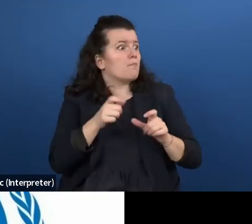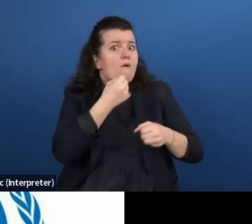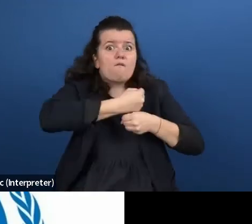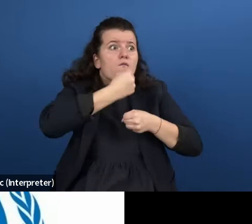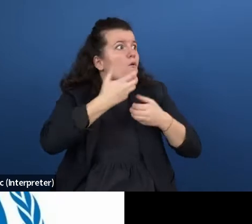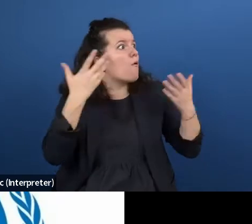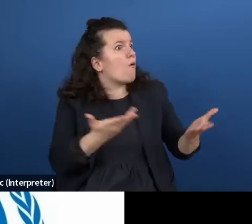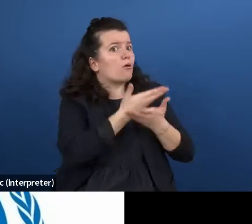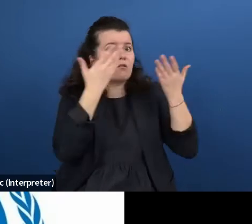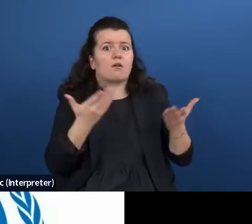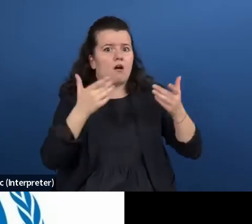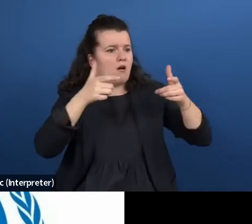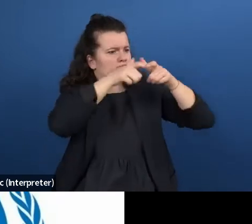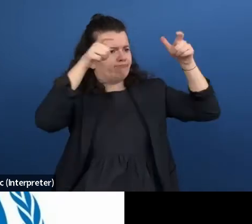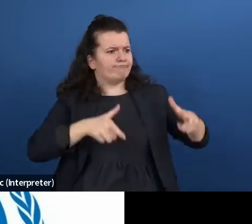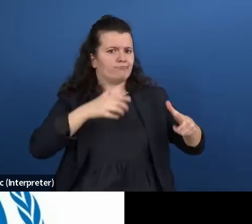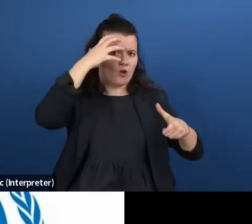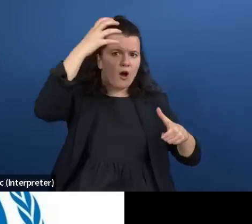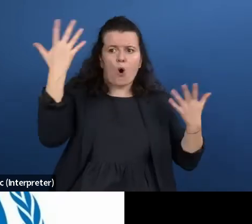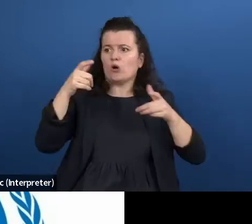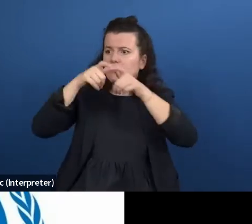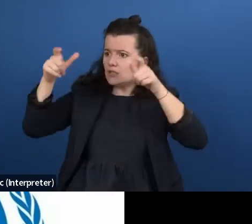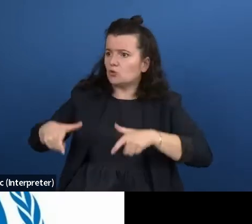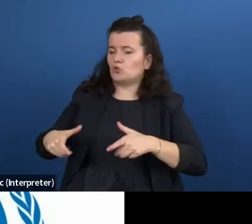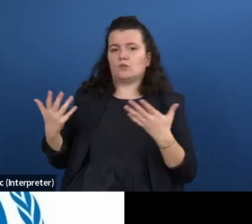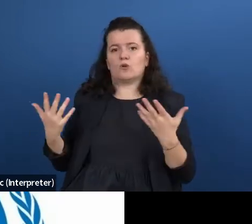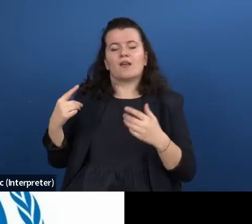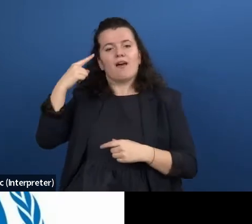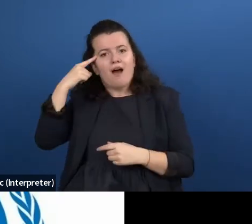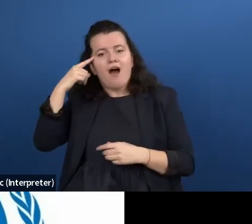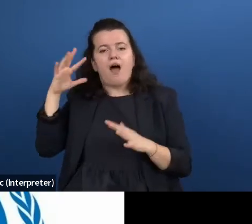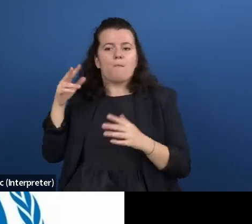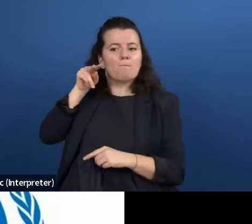and those monitoring, those settings are trained to recognize